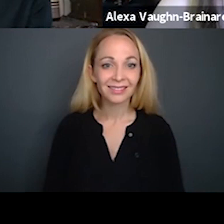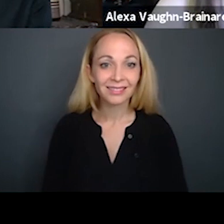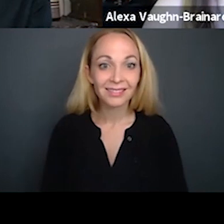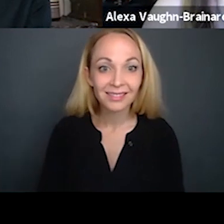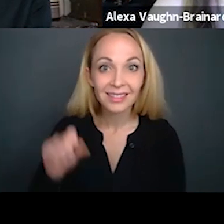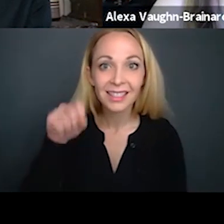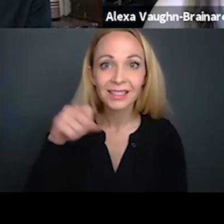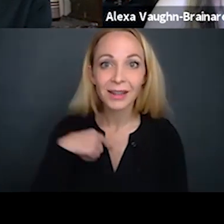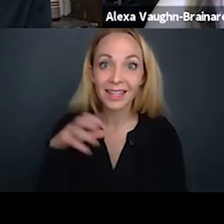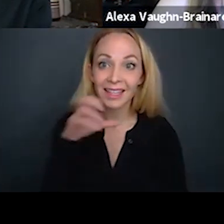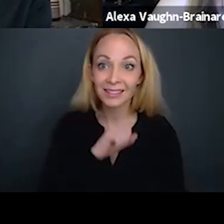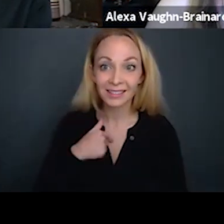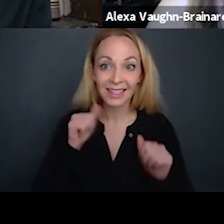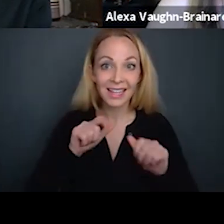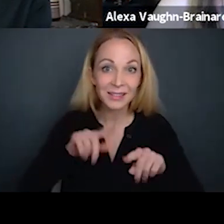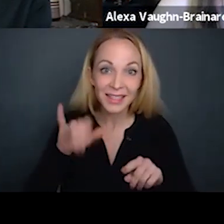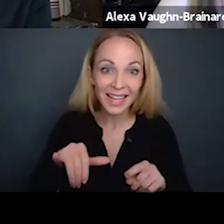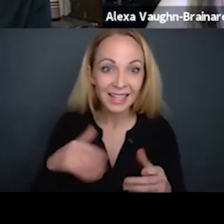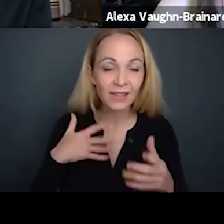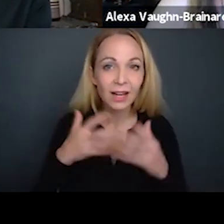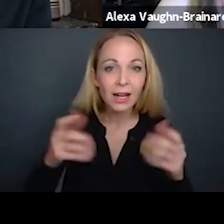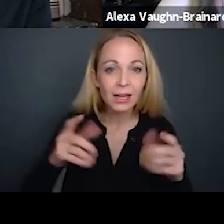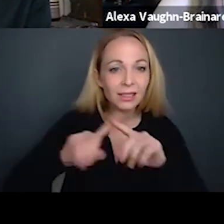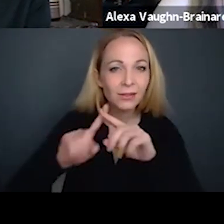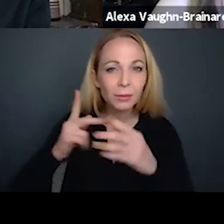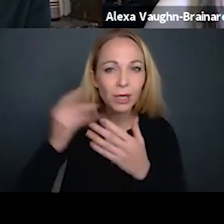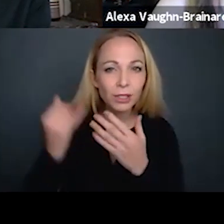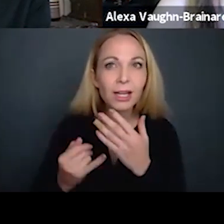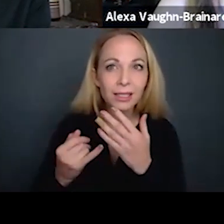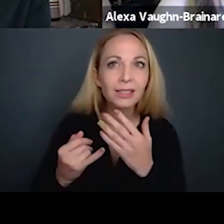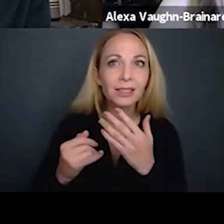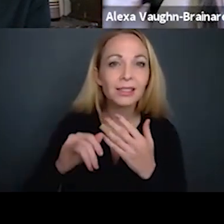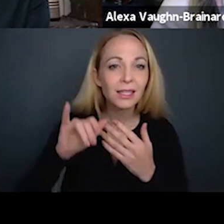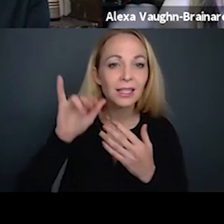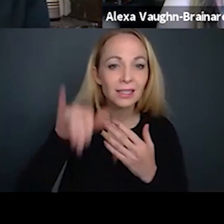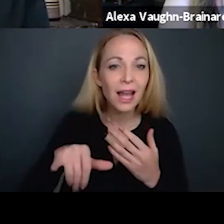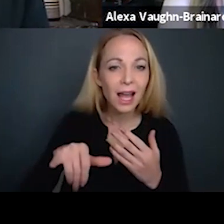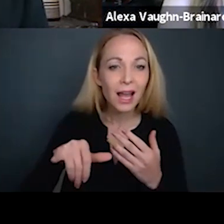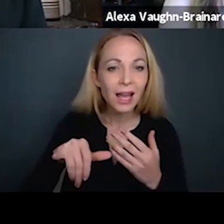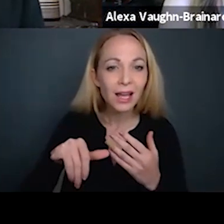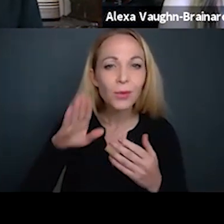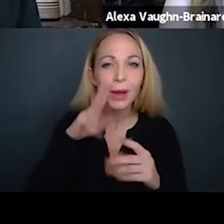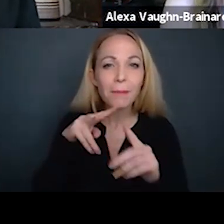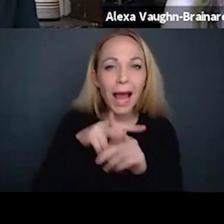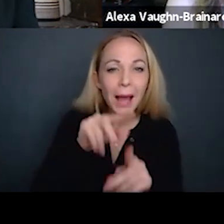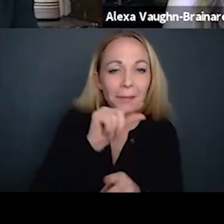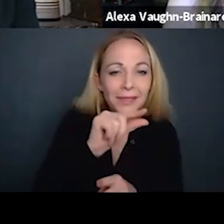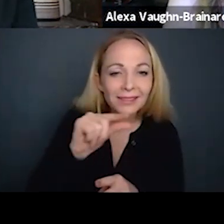There are a lot of different projects that will kind of just apply bits and pieces of